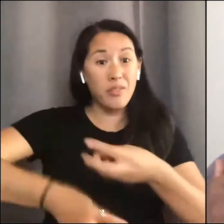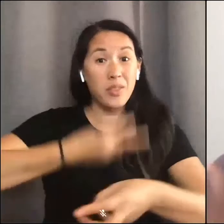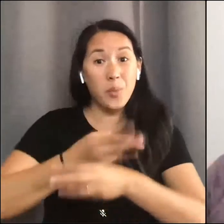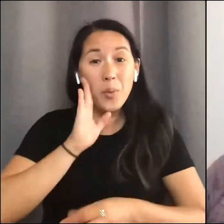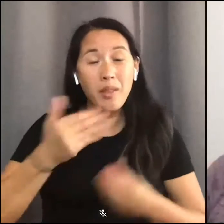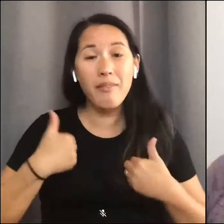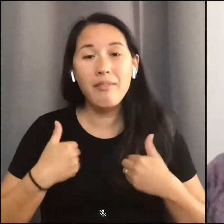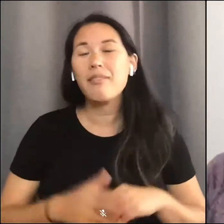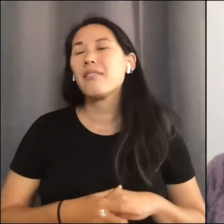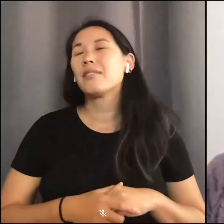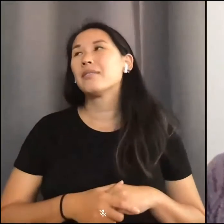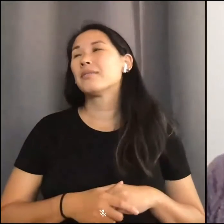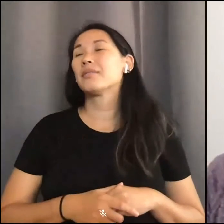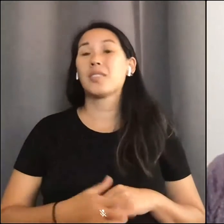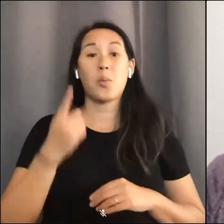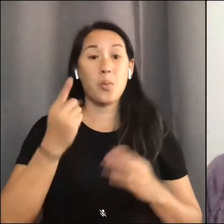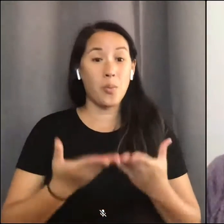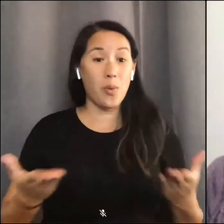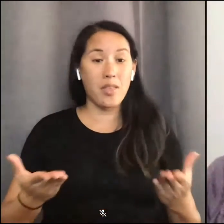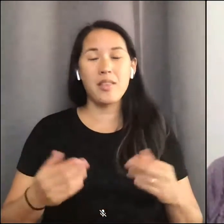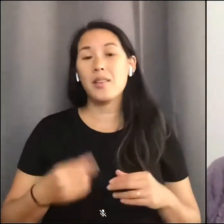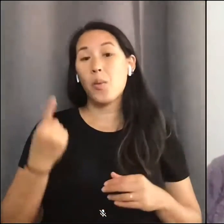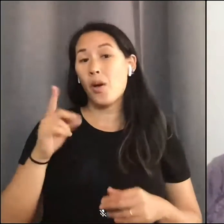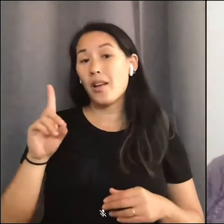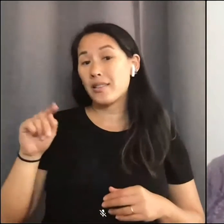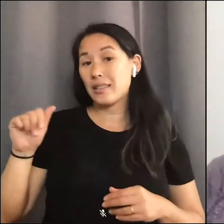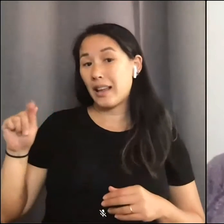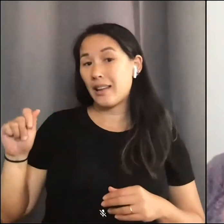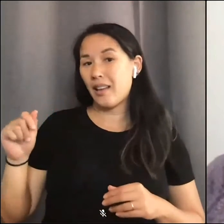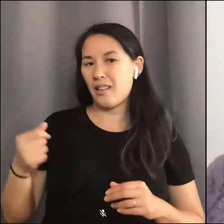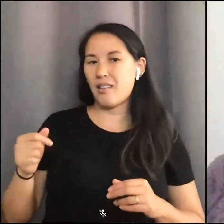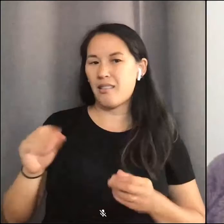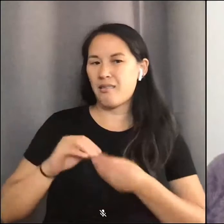because like one of the things that kind of data points i looked at is like um post sars people